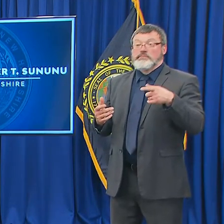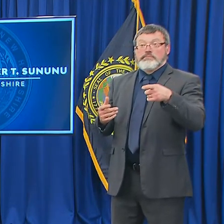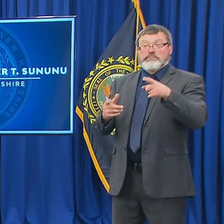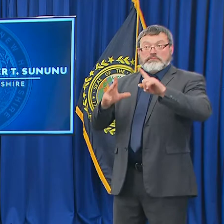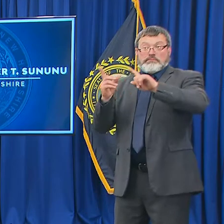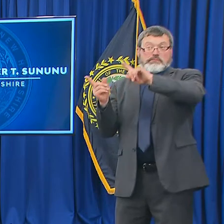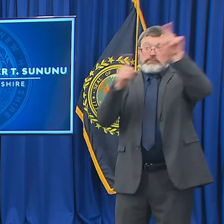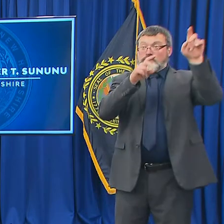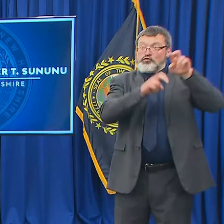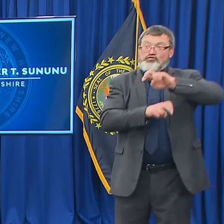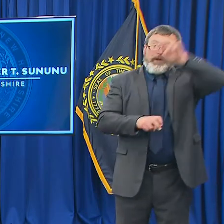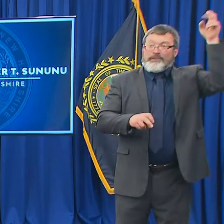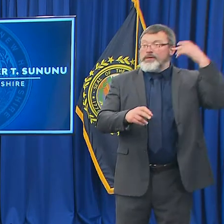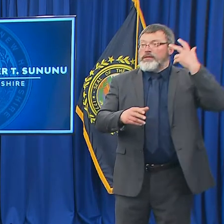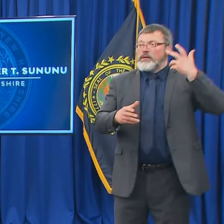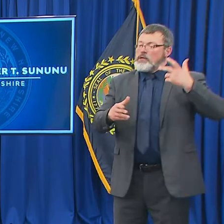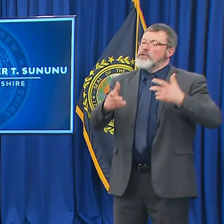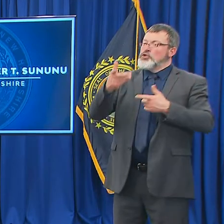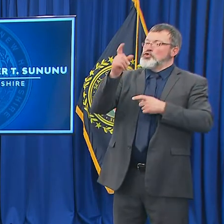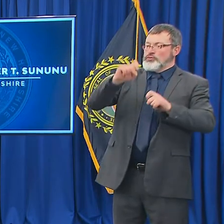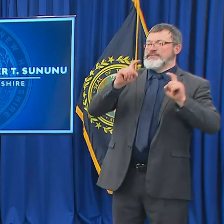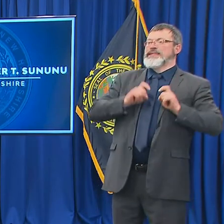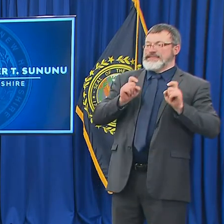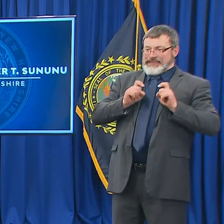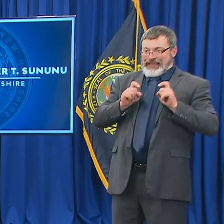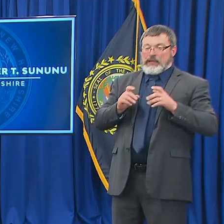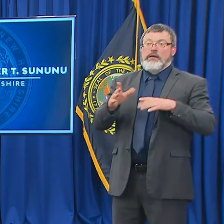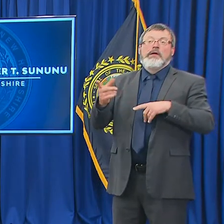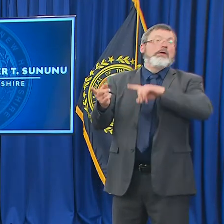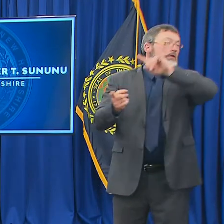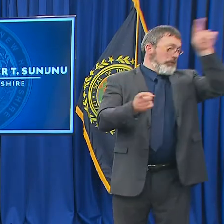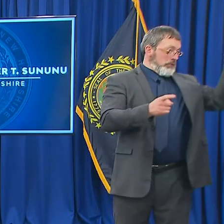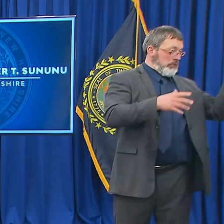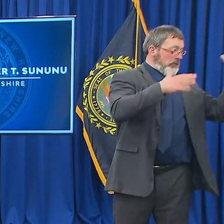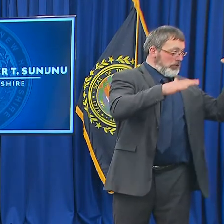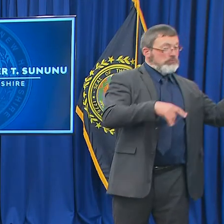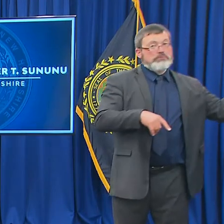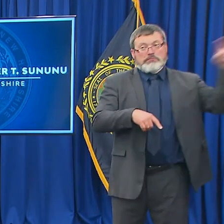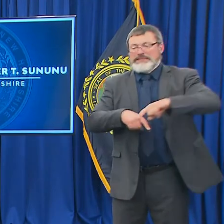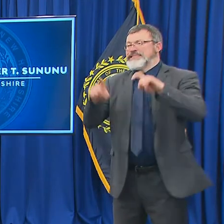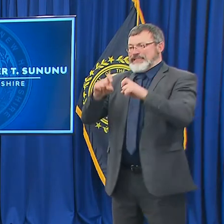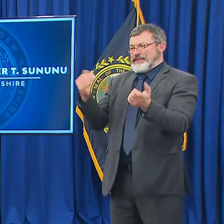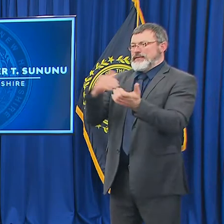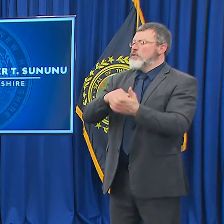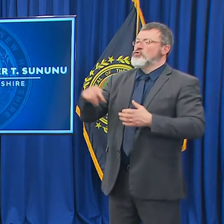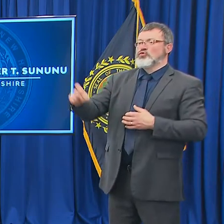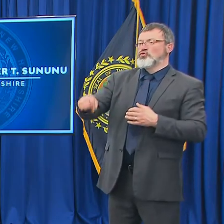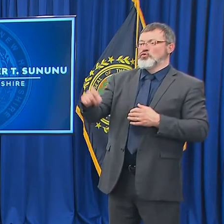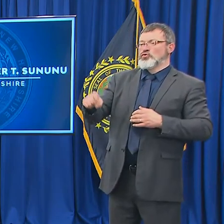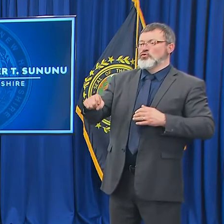and I've been tested negative But I'm curious leaves out the best Yeah.